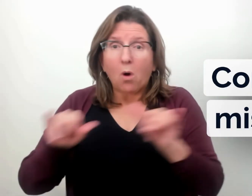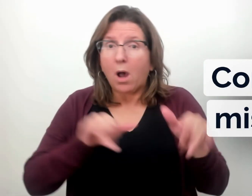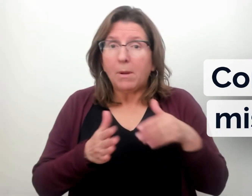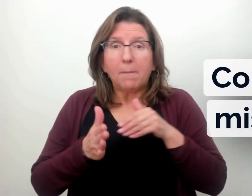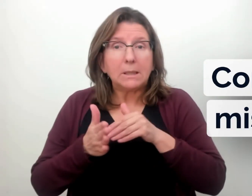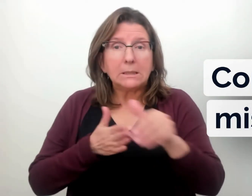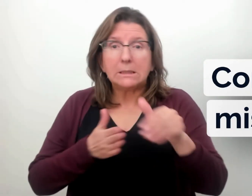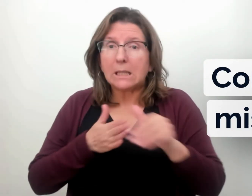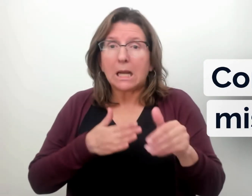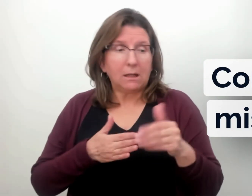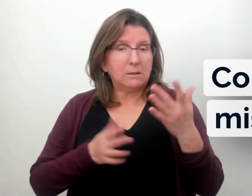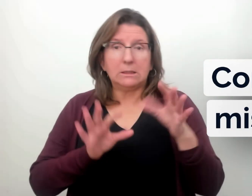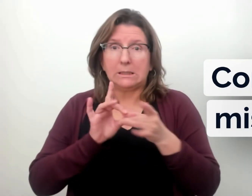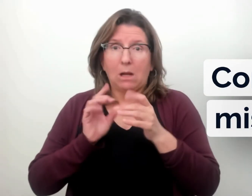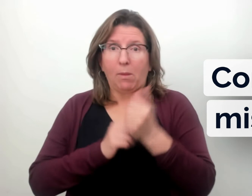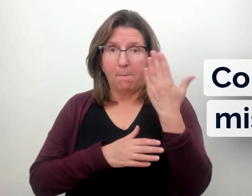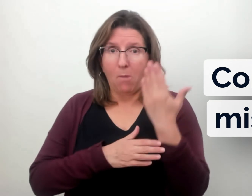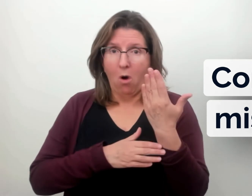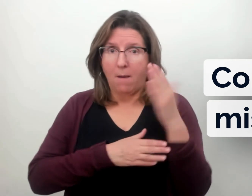The common mistakes you see with palm orientation . . .